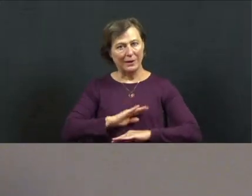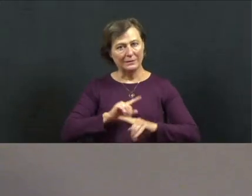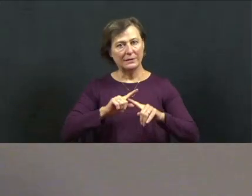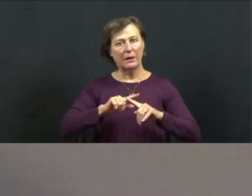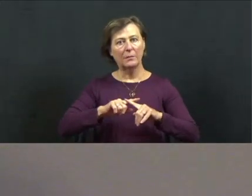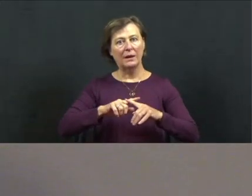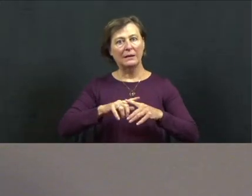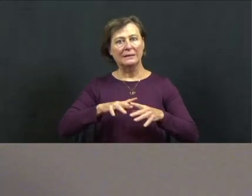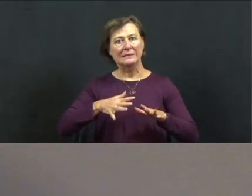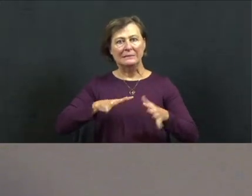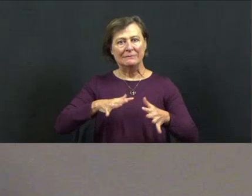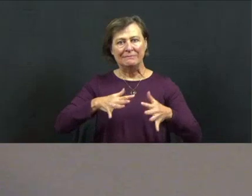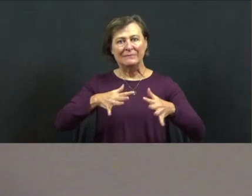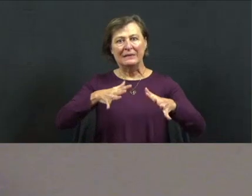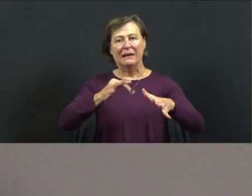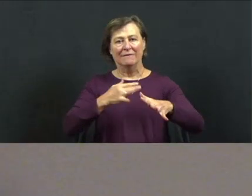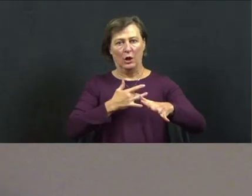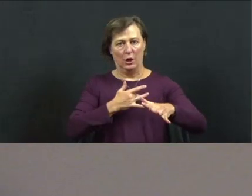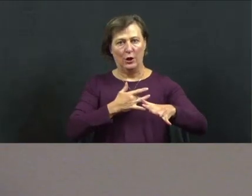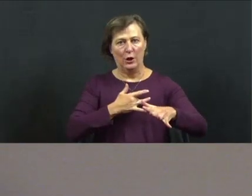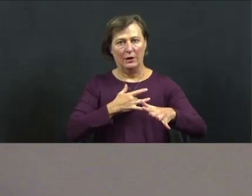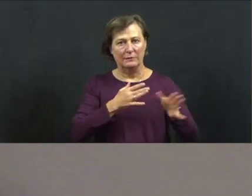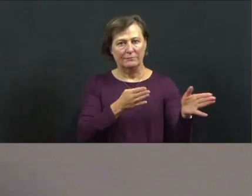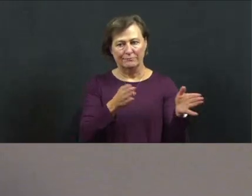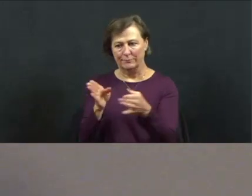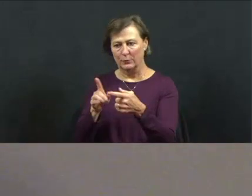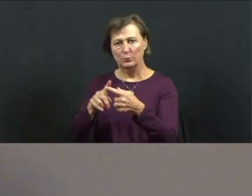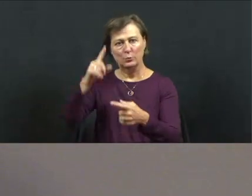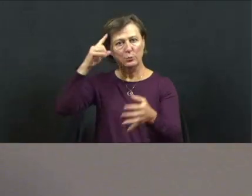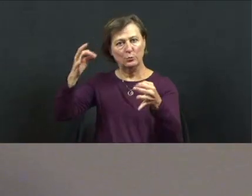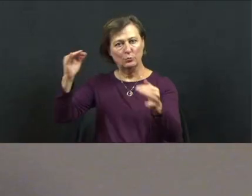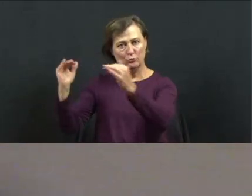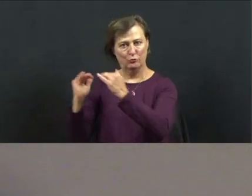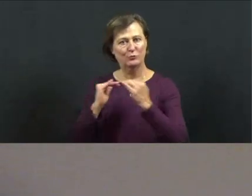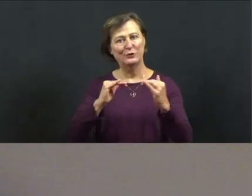us toward justice. Here in this space made